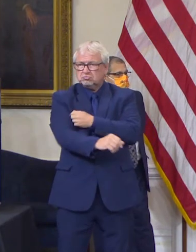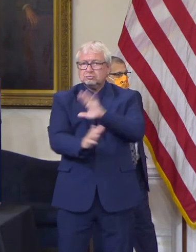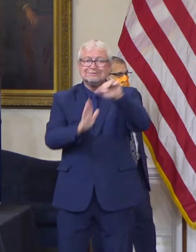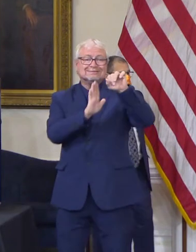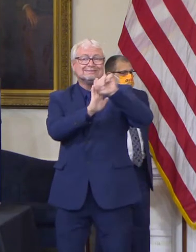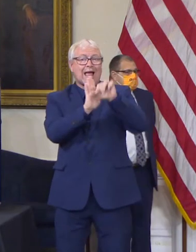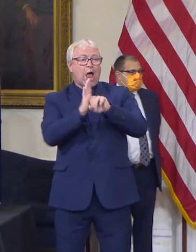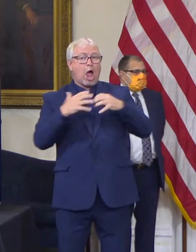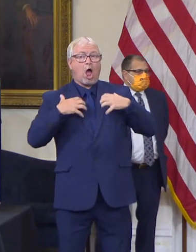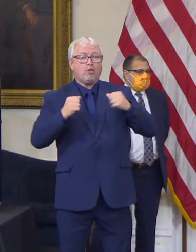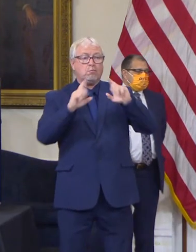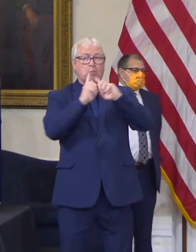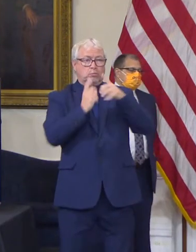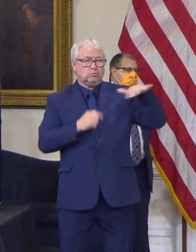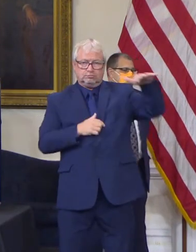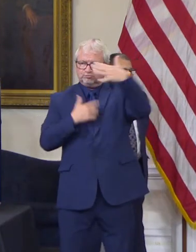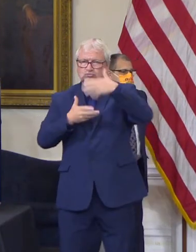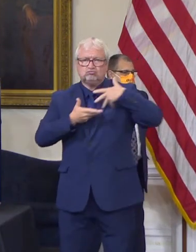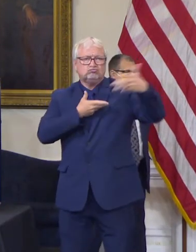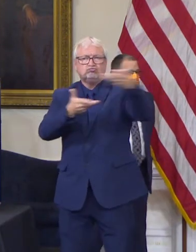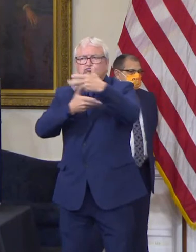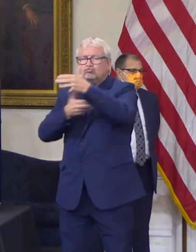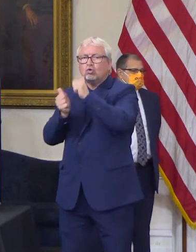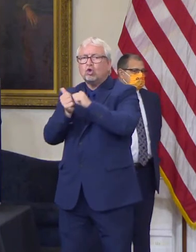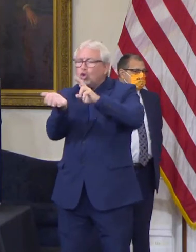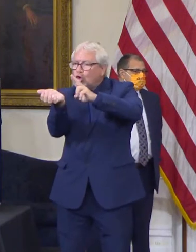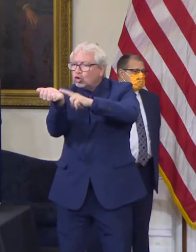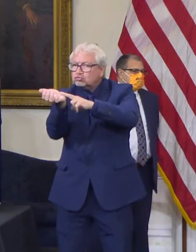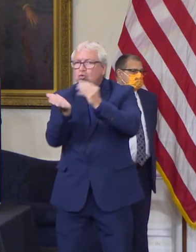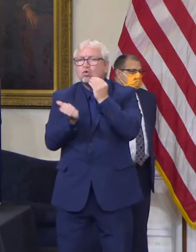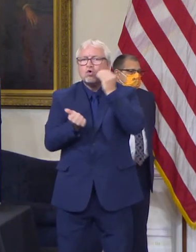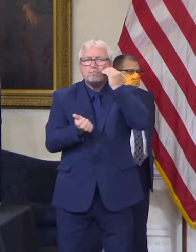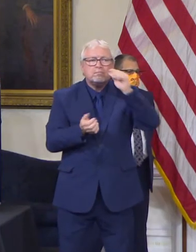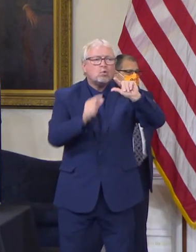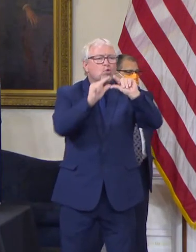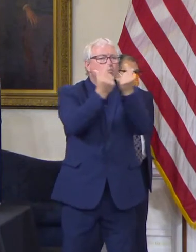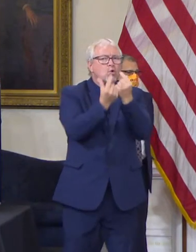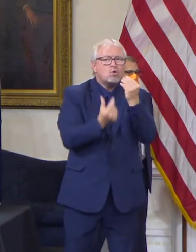State health officials are engaging directly with Maryland nursing and congregate care facilities and